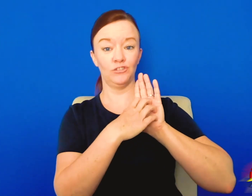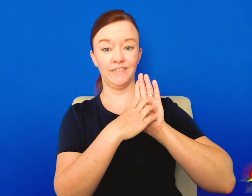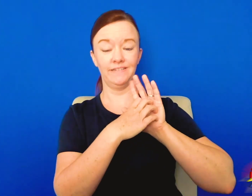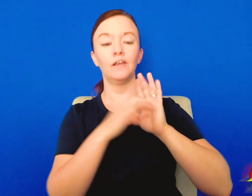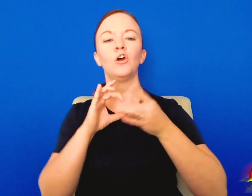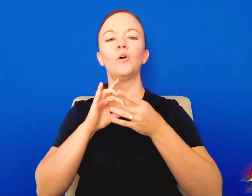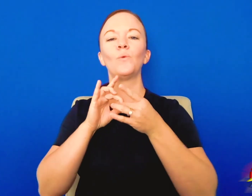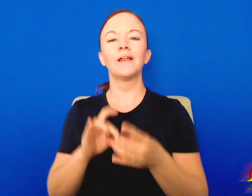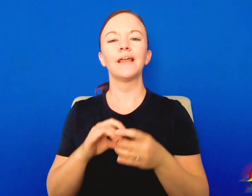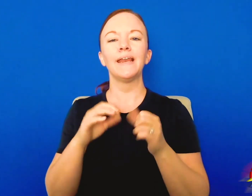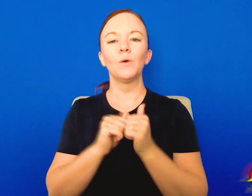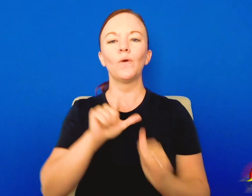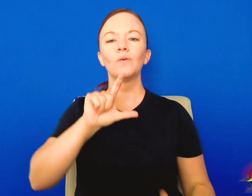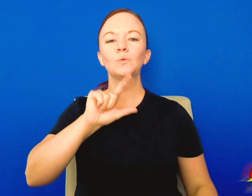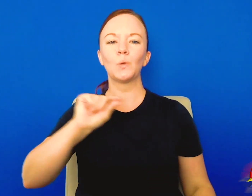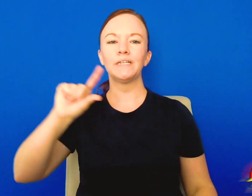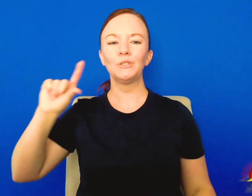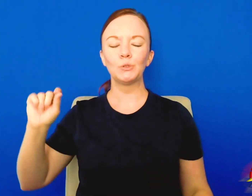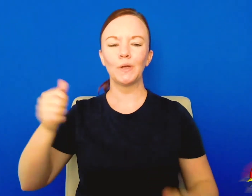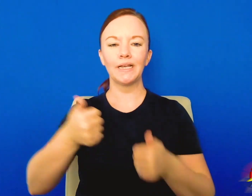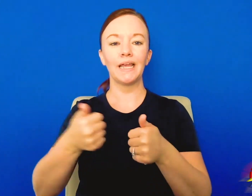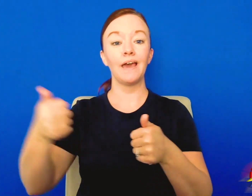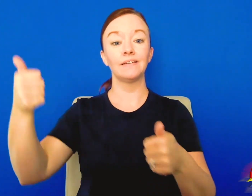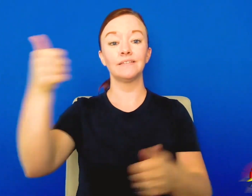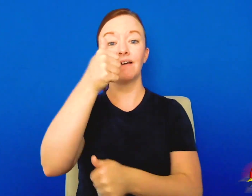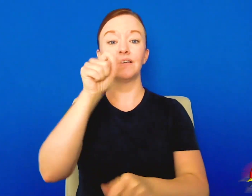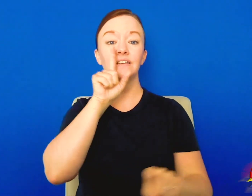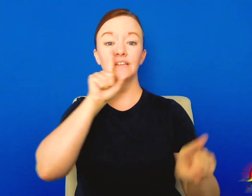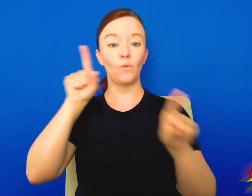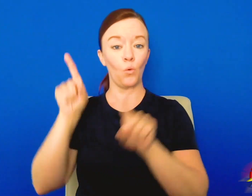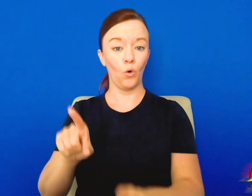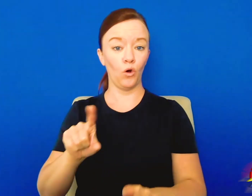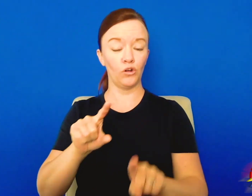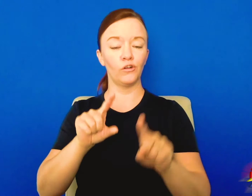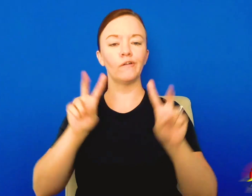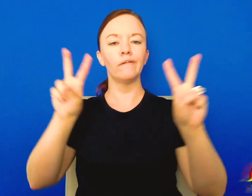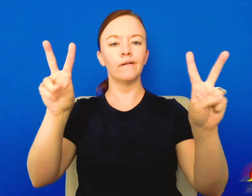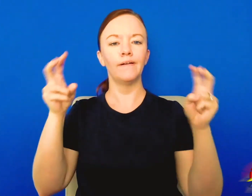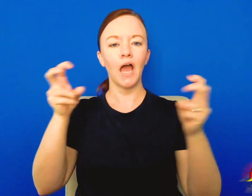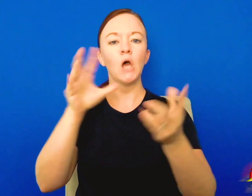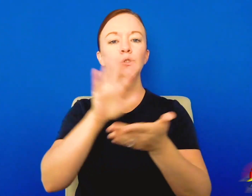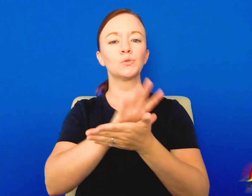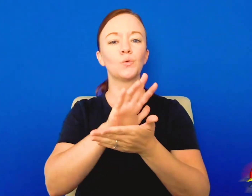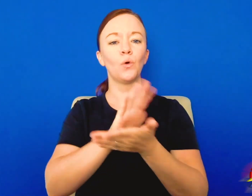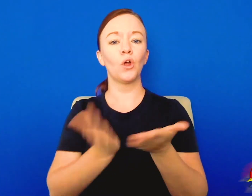THE FOLLOWING FAQ SECTION BELOW IS DIRECTLY RELATED TO THE 2020 EXECUTIVE ORDERS: